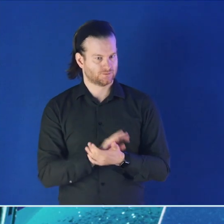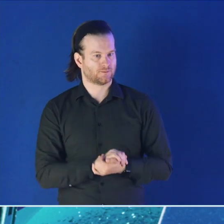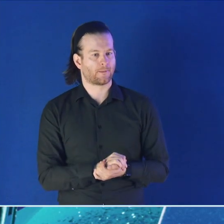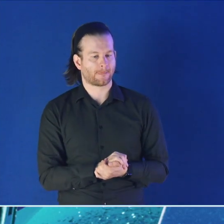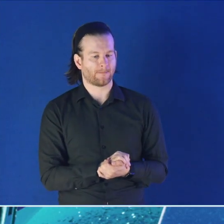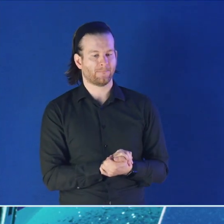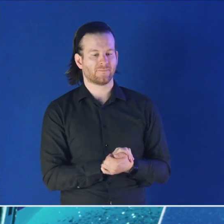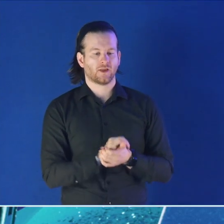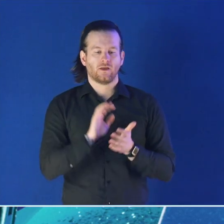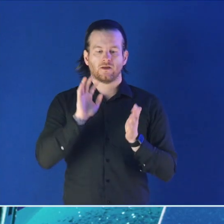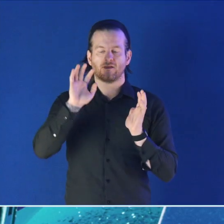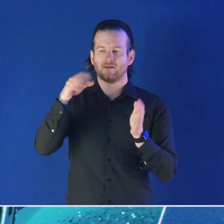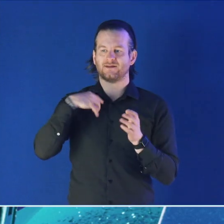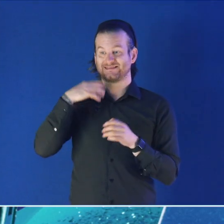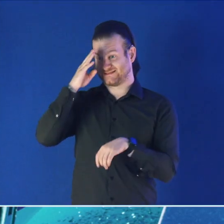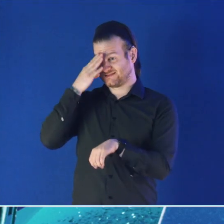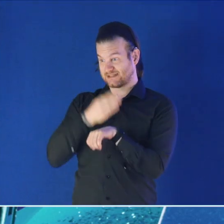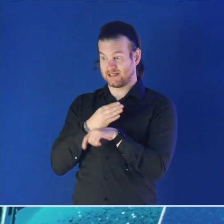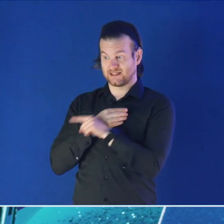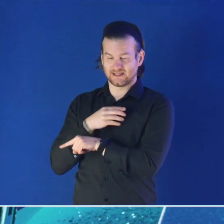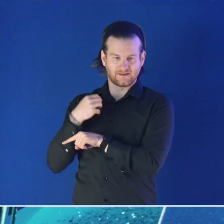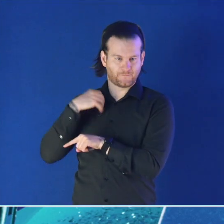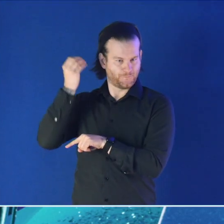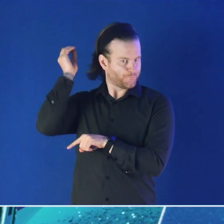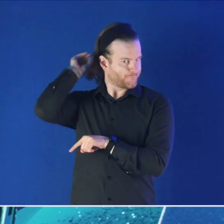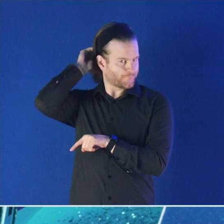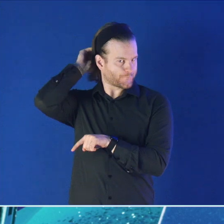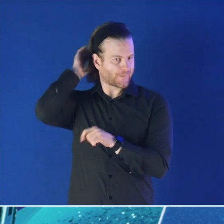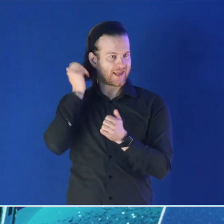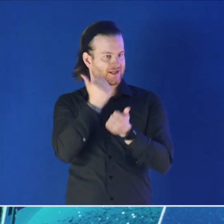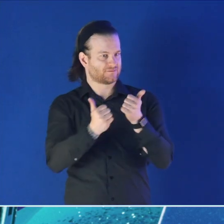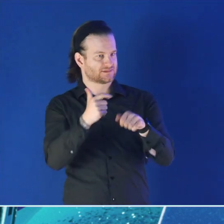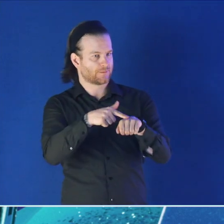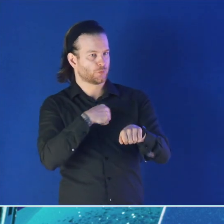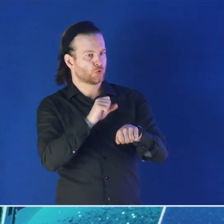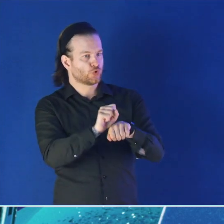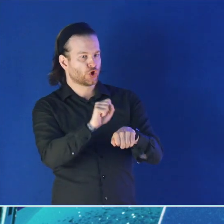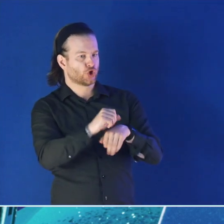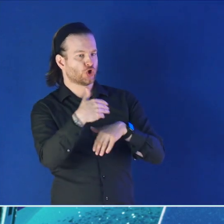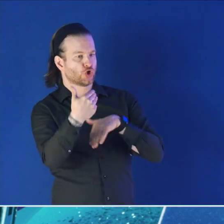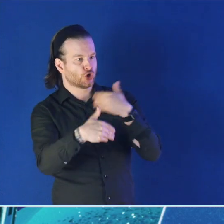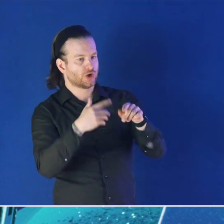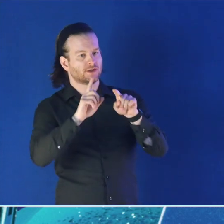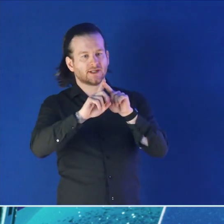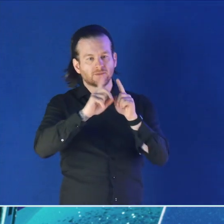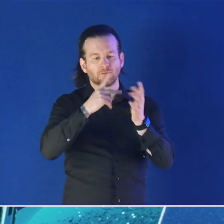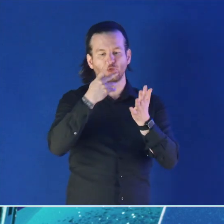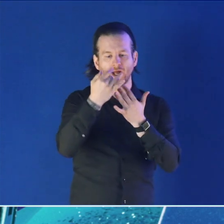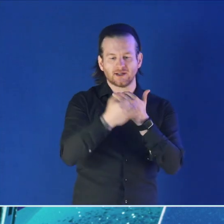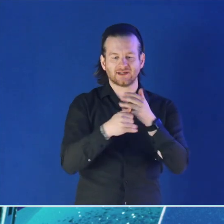of inclusion and just thinking how will he feel in this space.